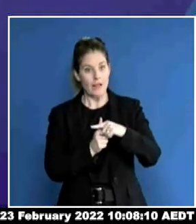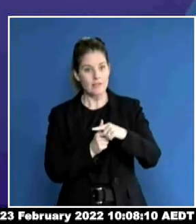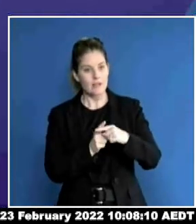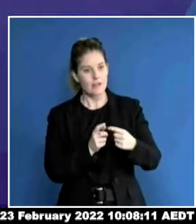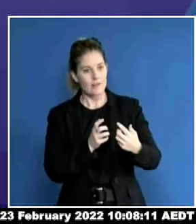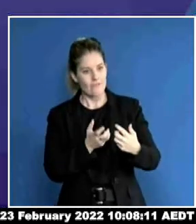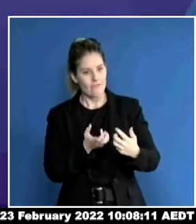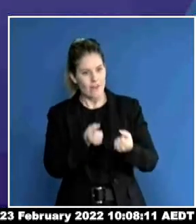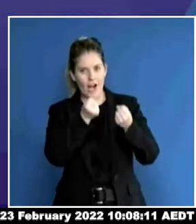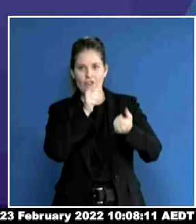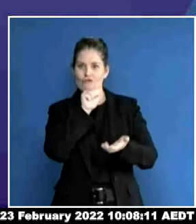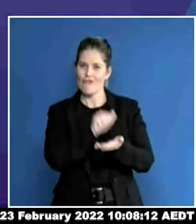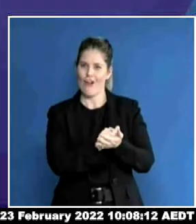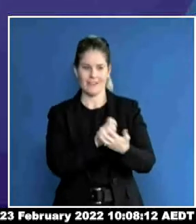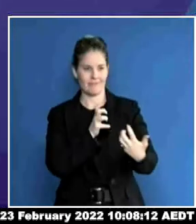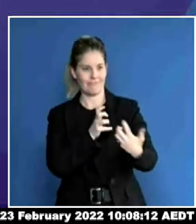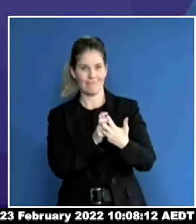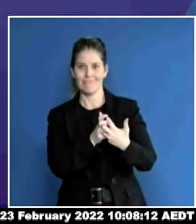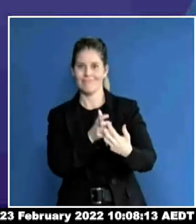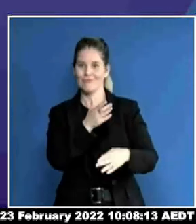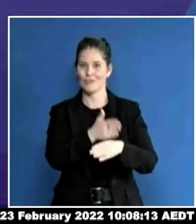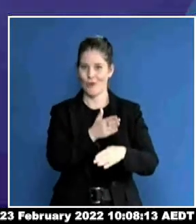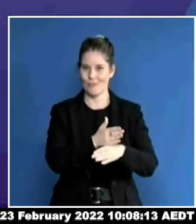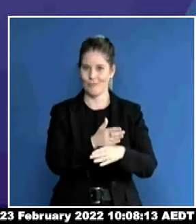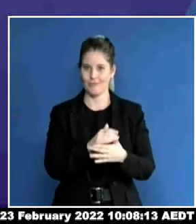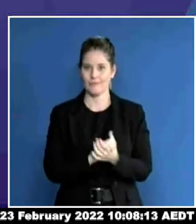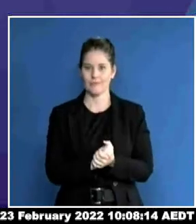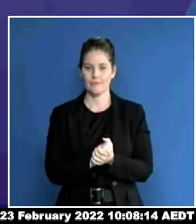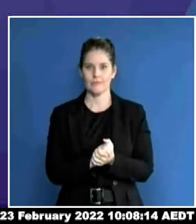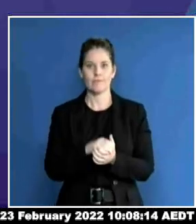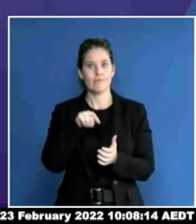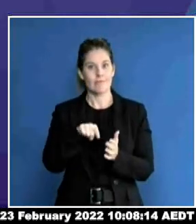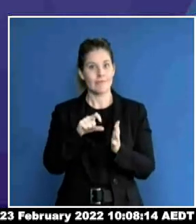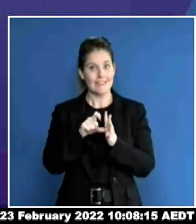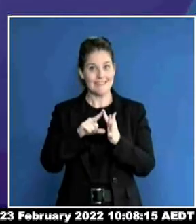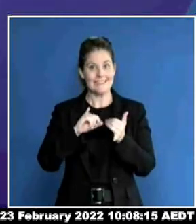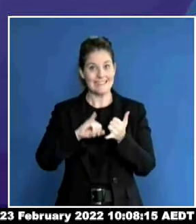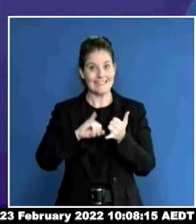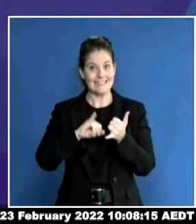DES providers also assist people with disability who have been employed through the